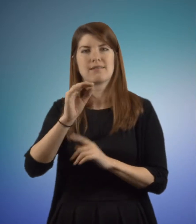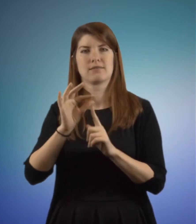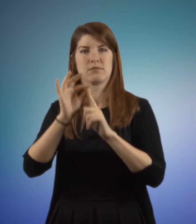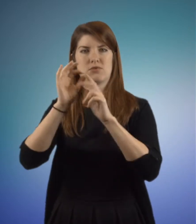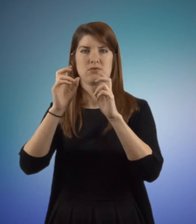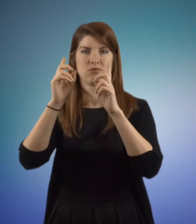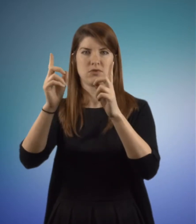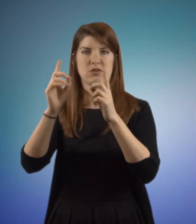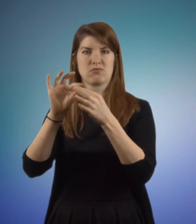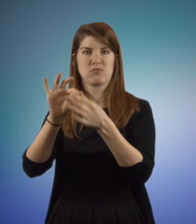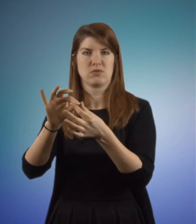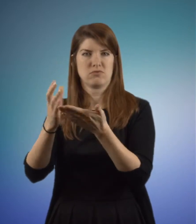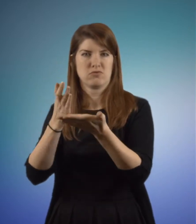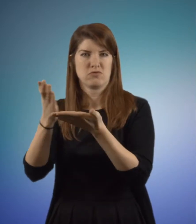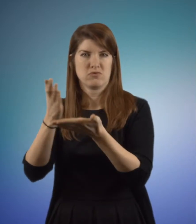and related services that the child needs.